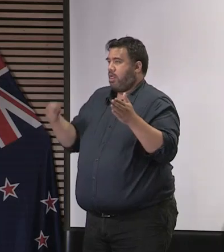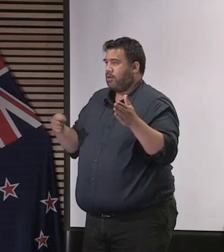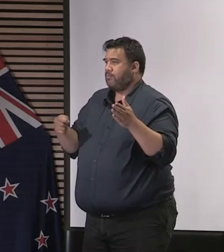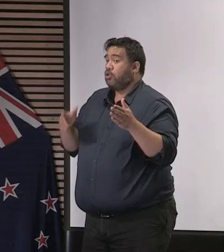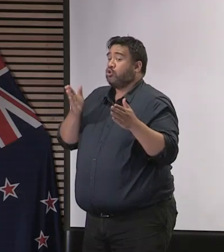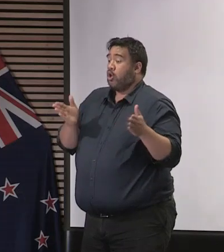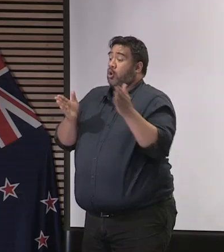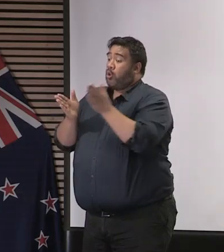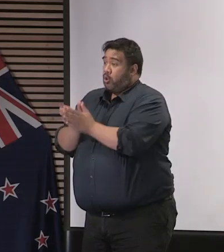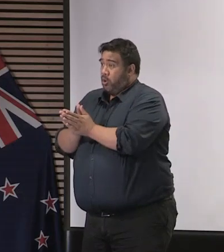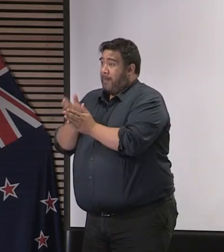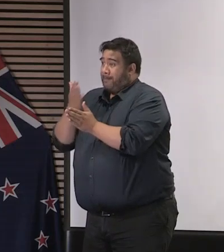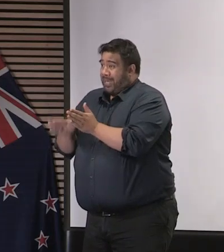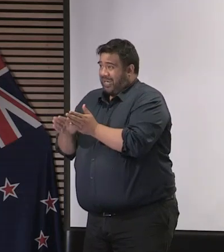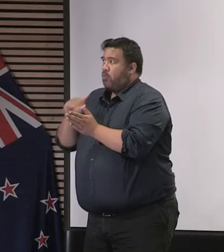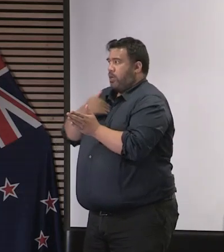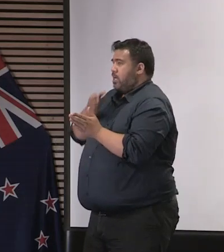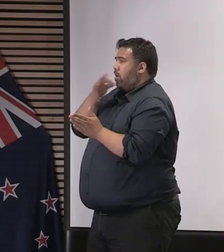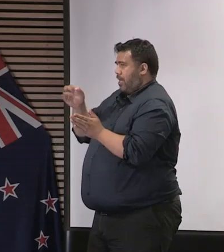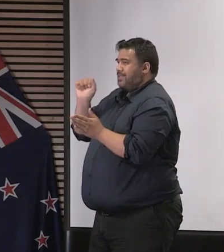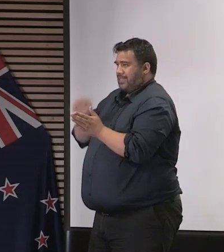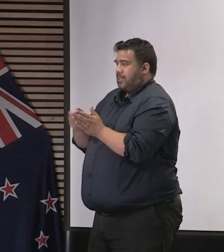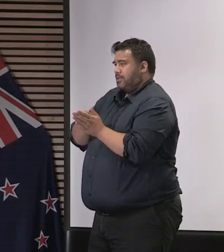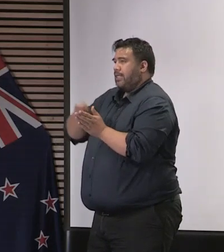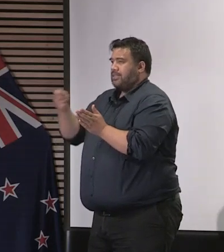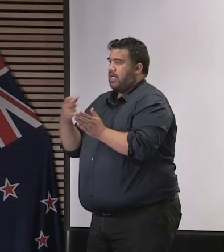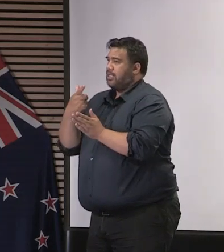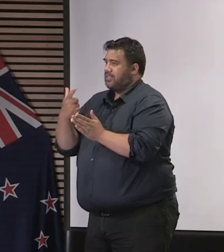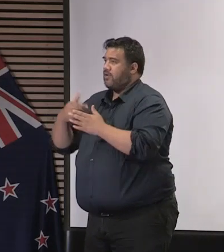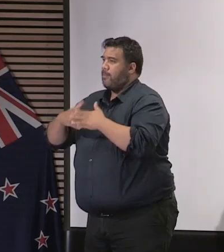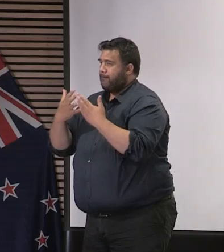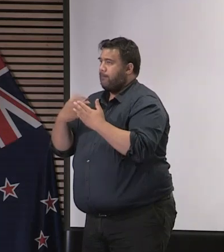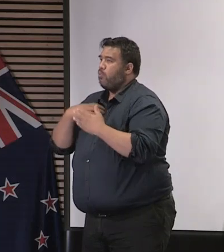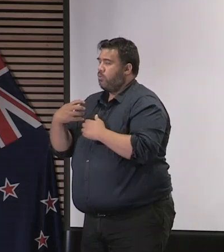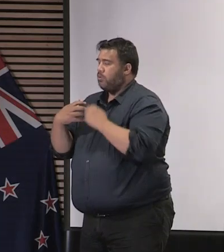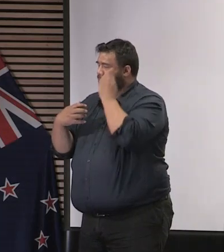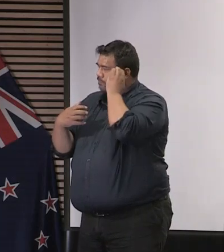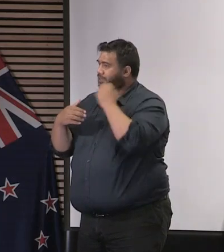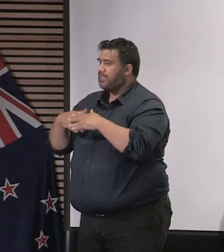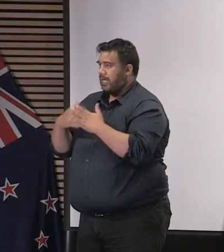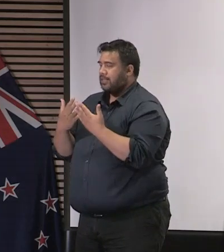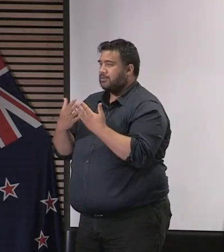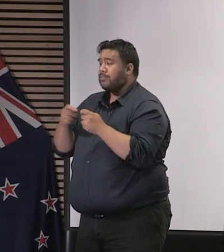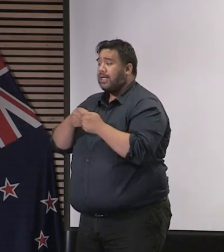state of national emergency expires 7 days after it is declared unless extended or